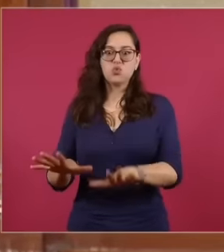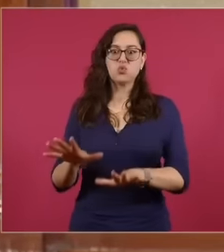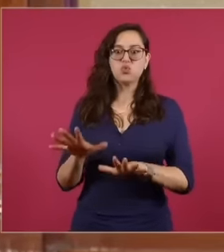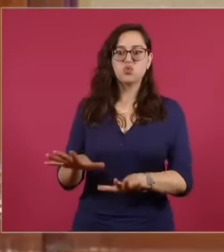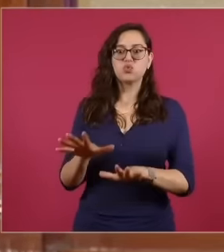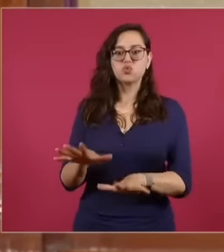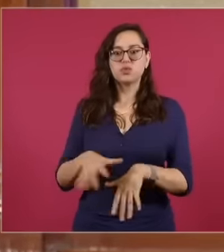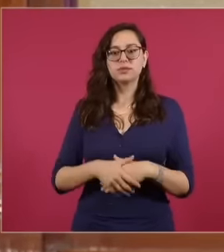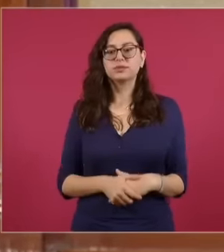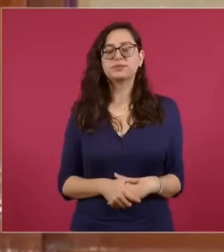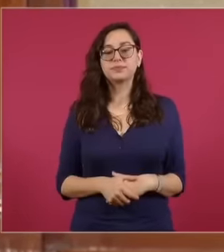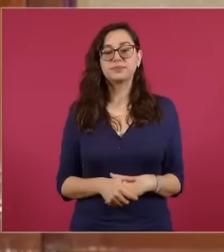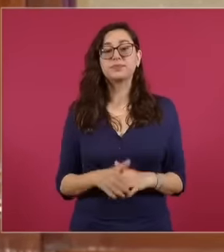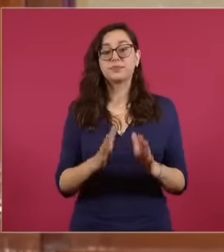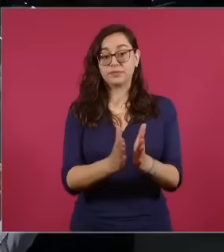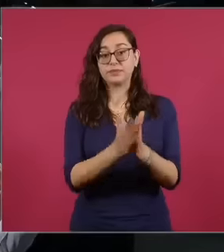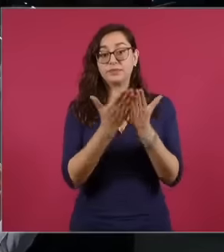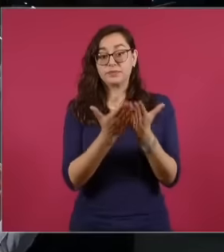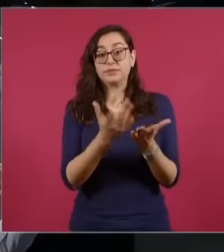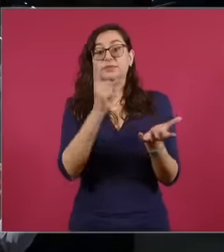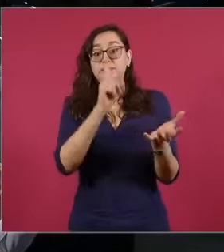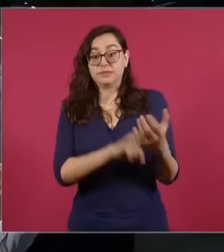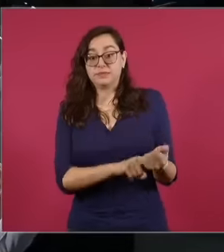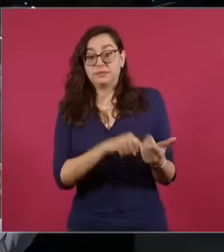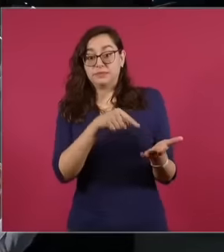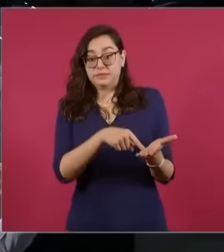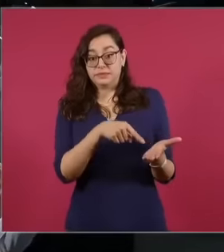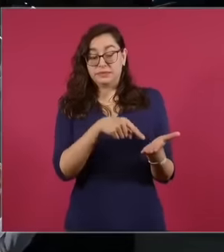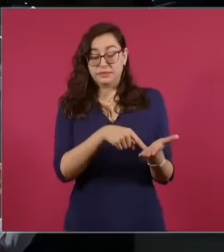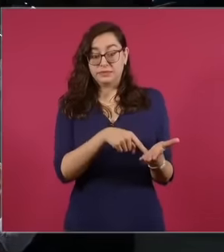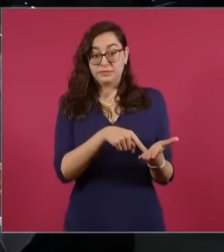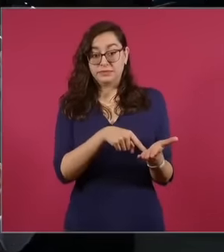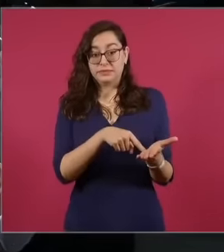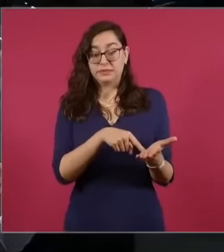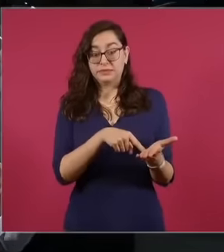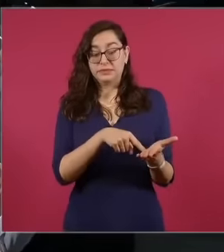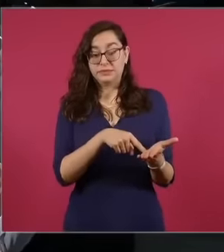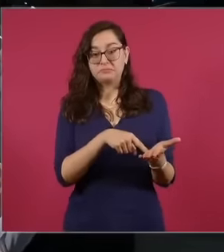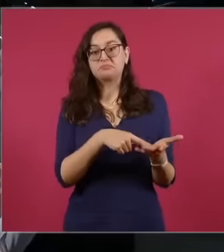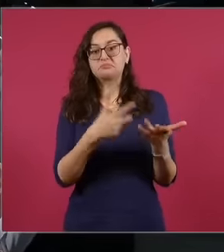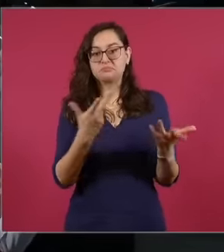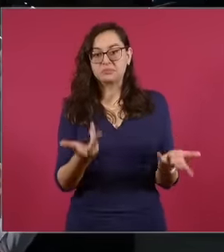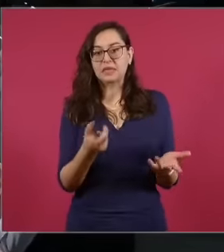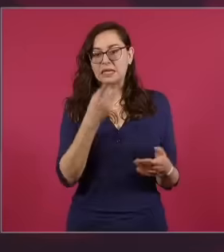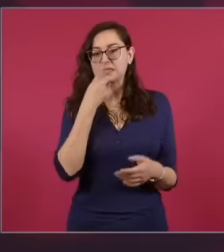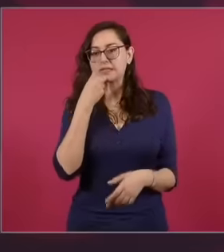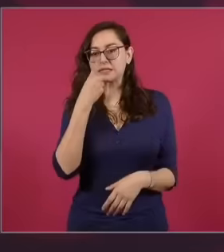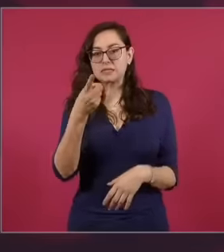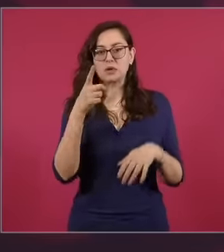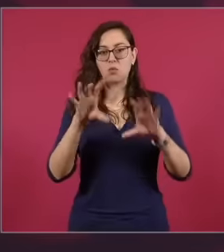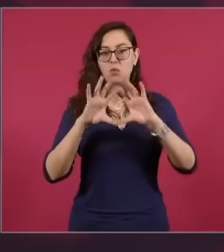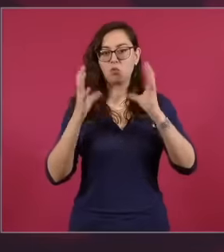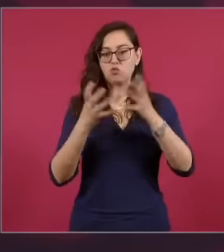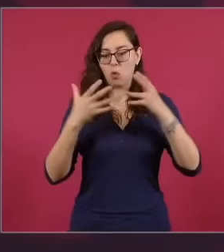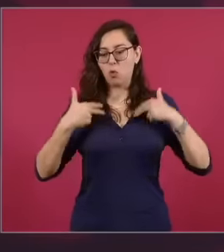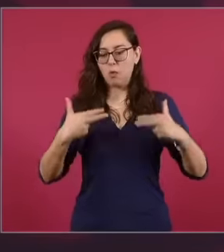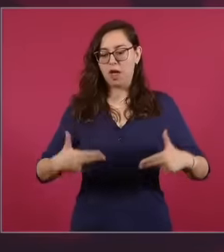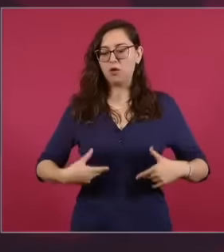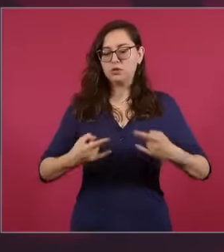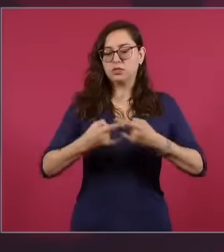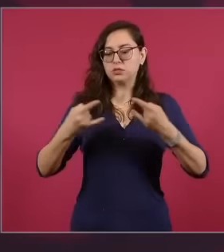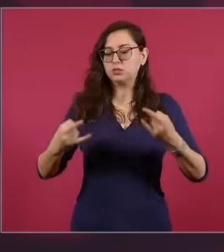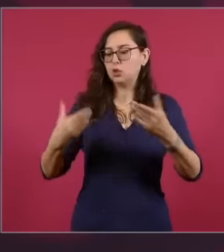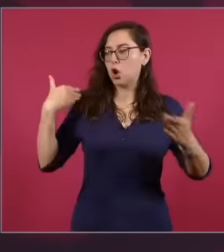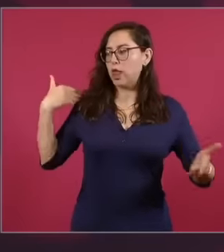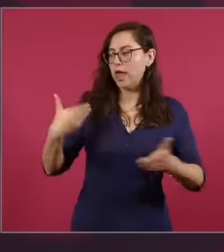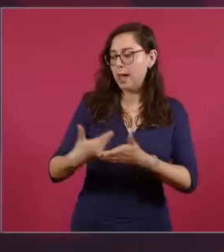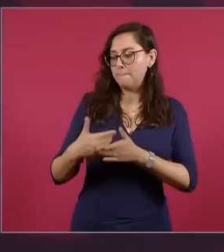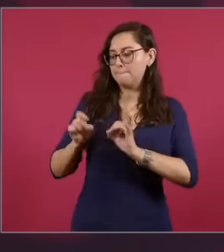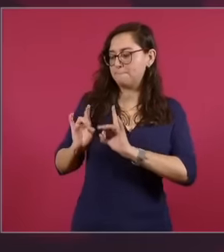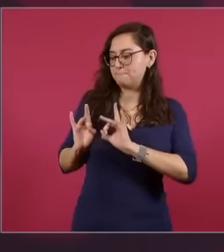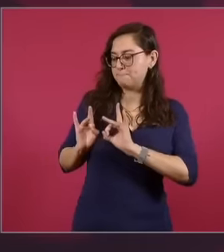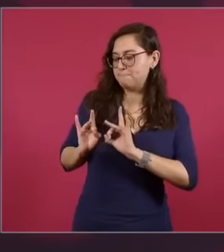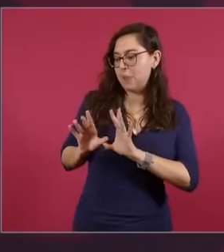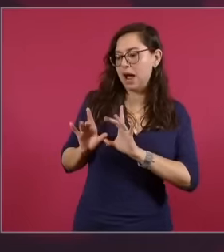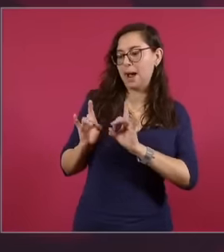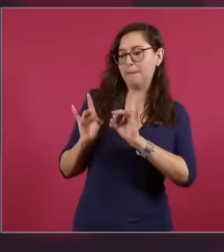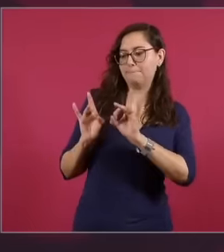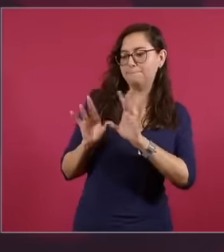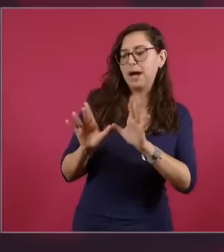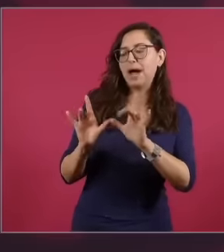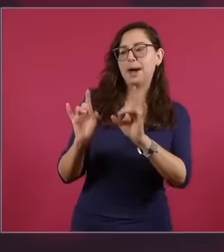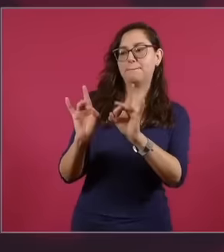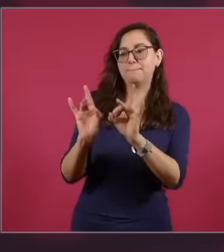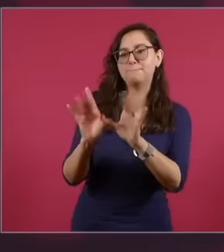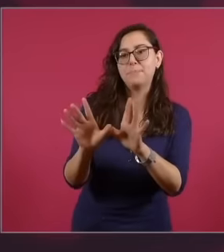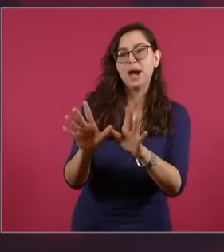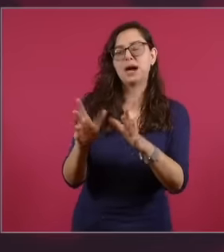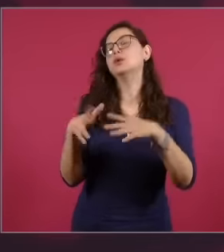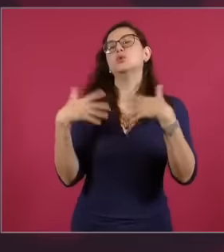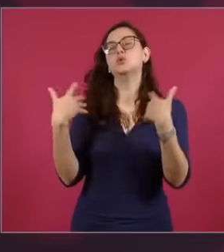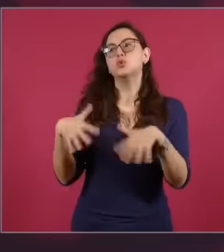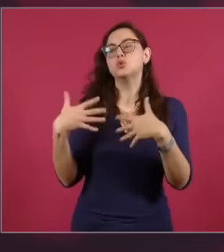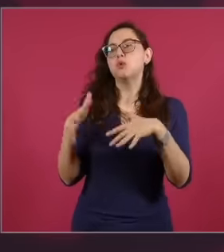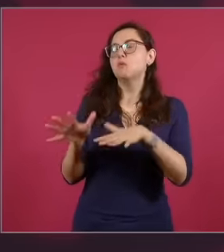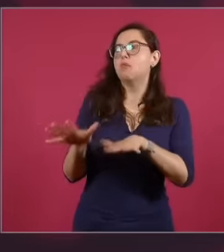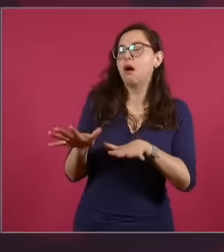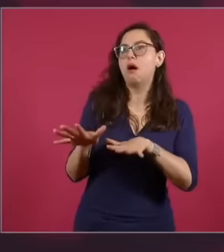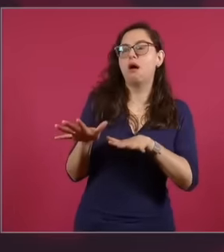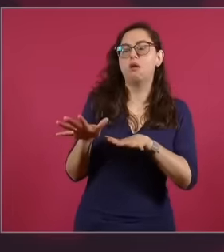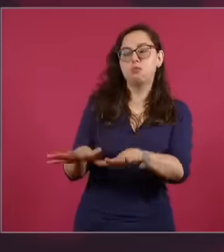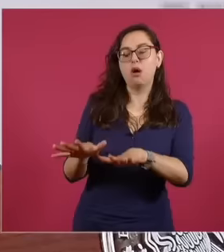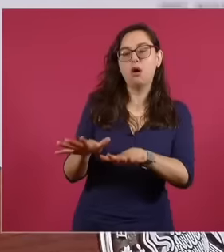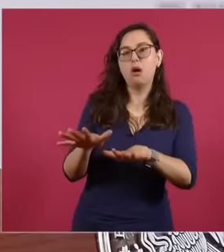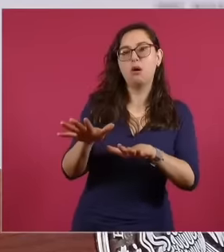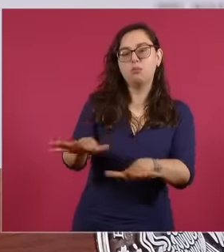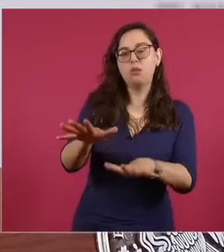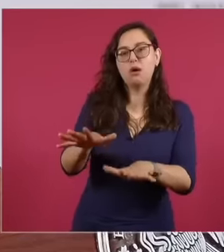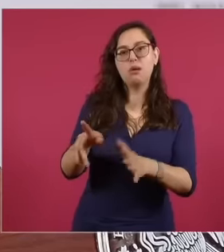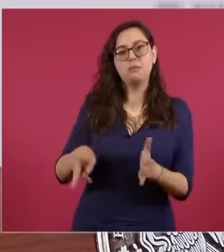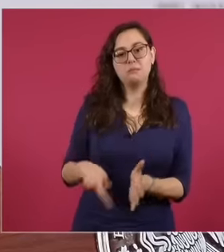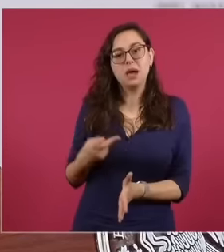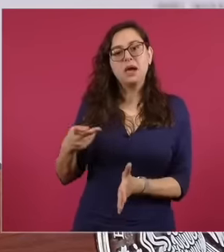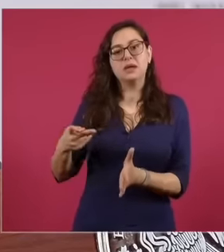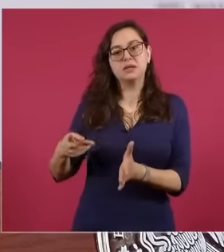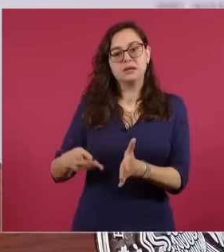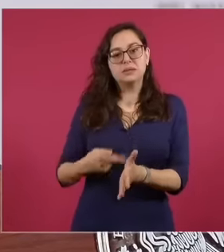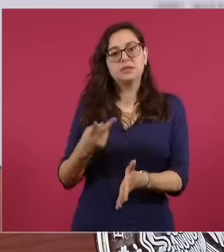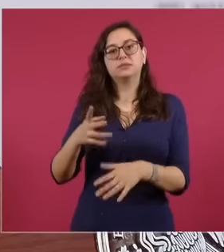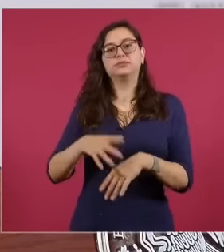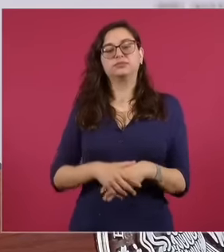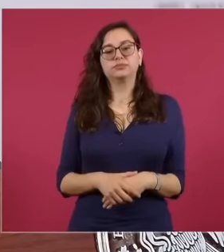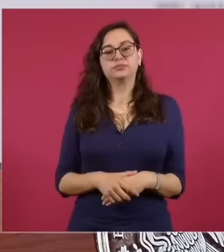talks about certain moments when the discovery when the reinvention of